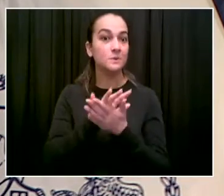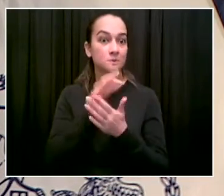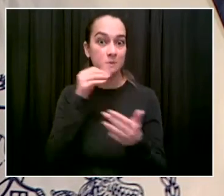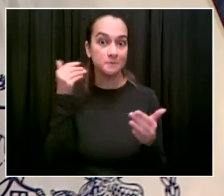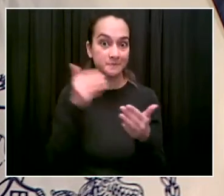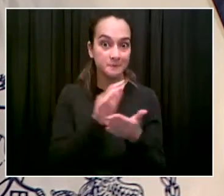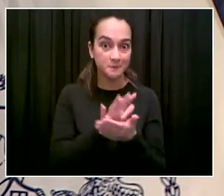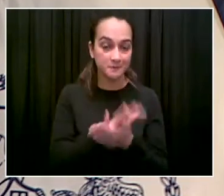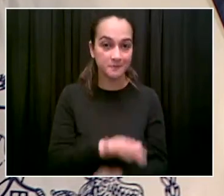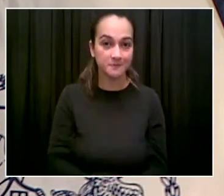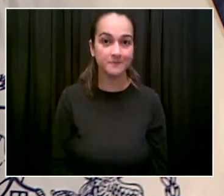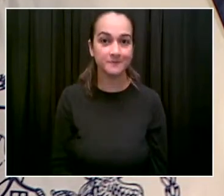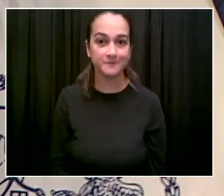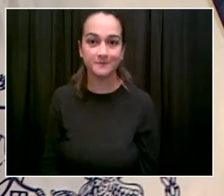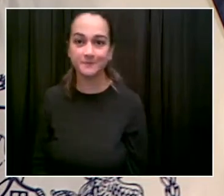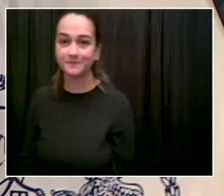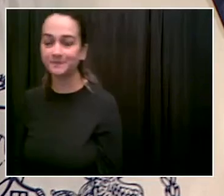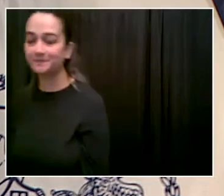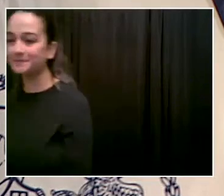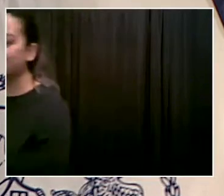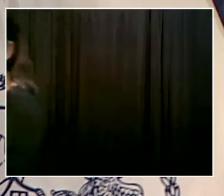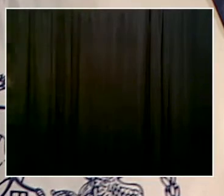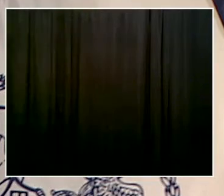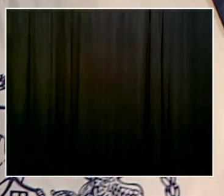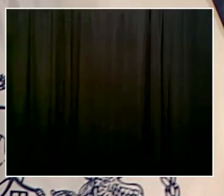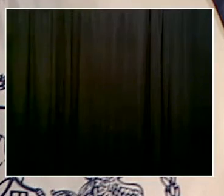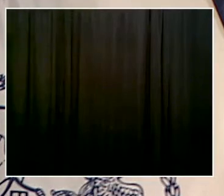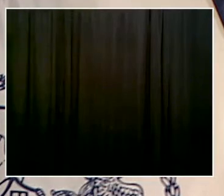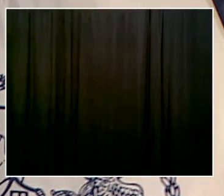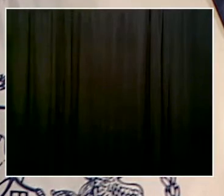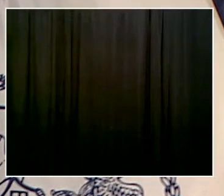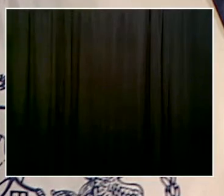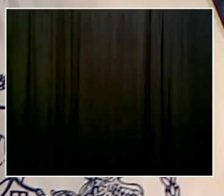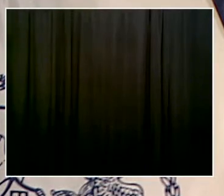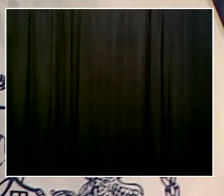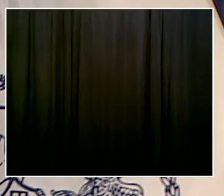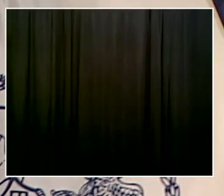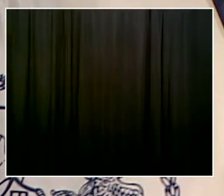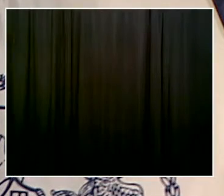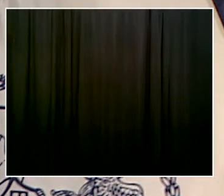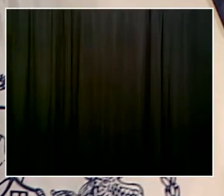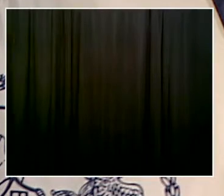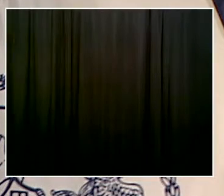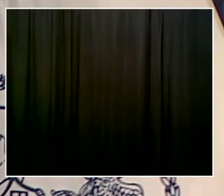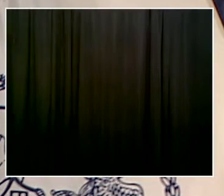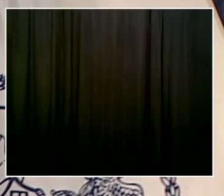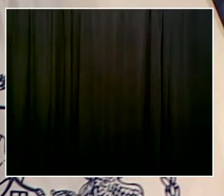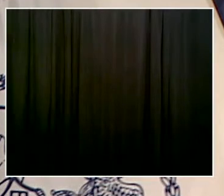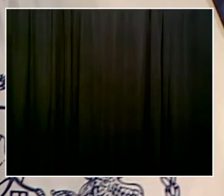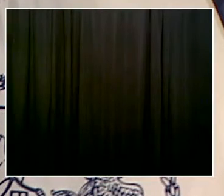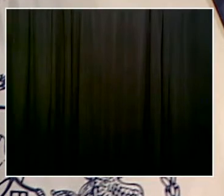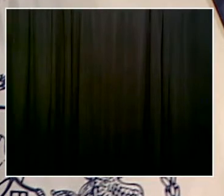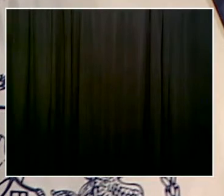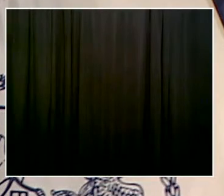THE VAX TO SCHOOL . [